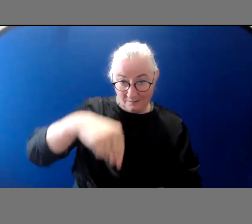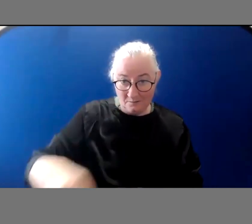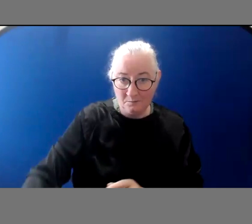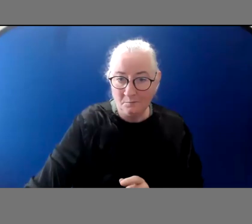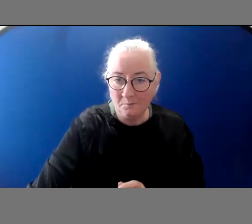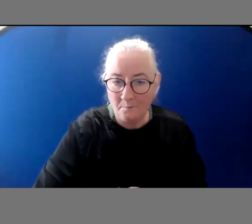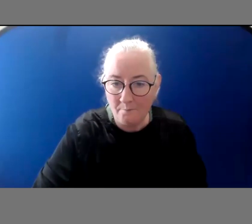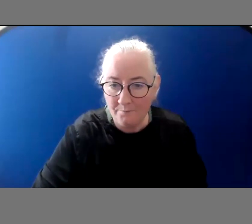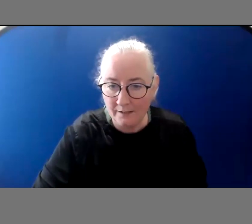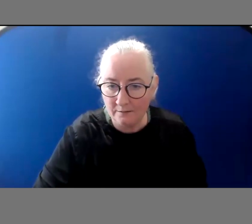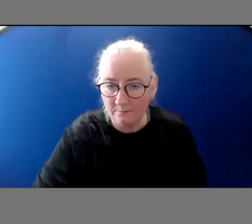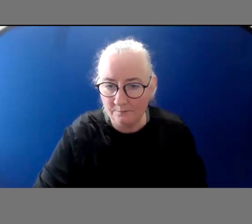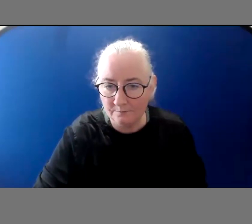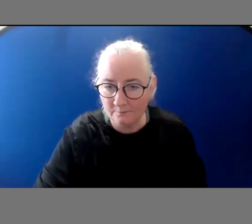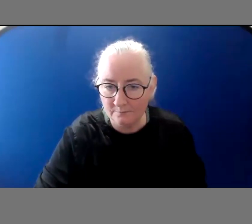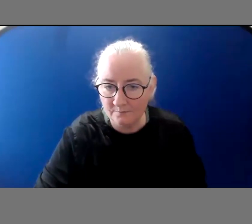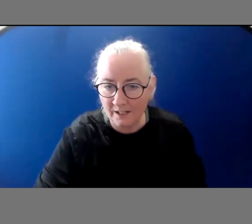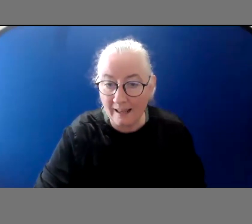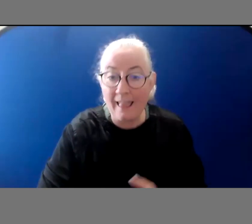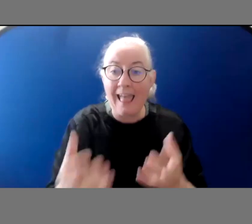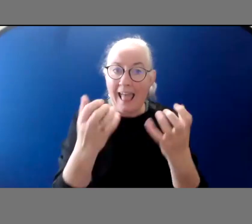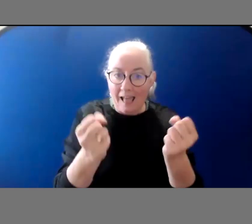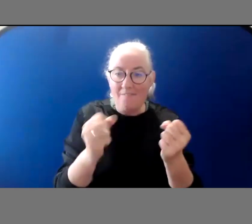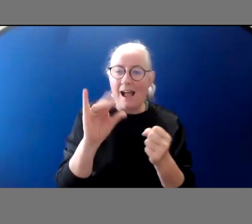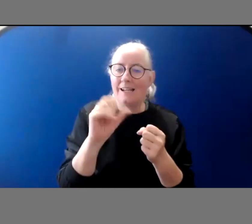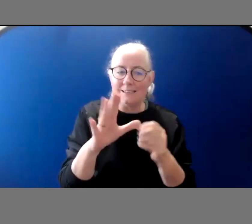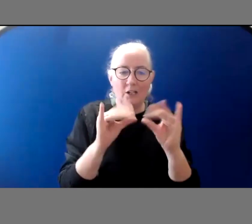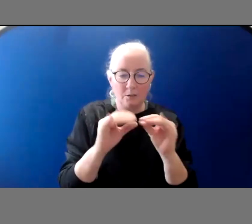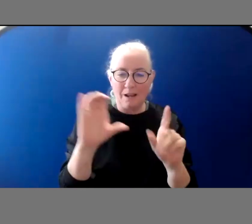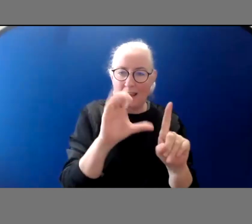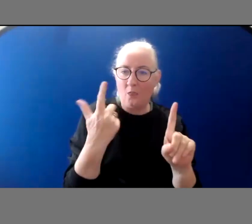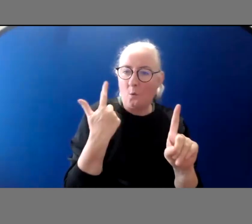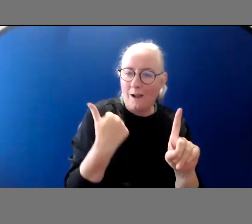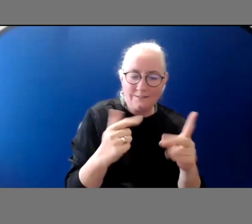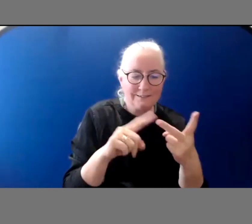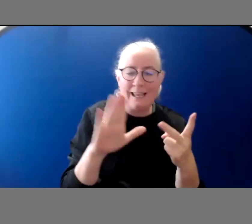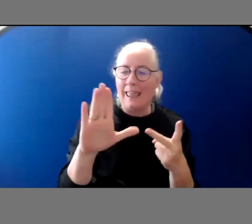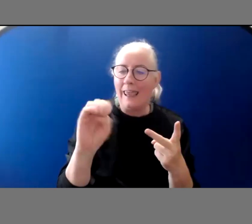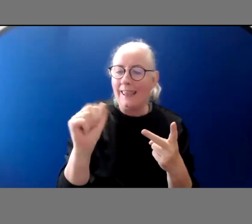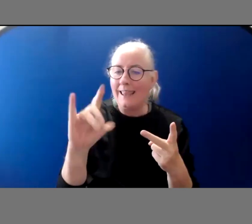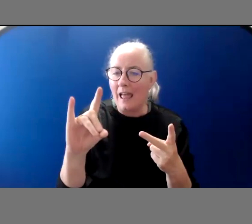also joined by Irish sign language interpreters Catherine White and Leah Murray. To control the